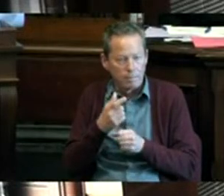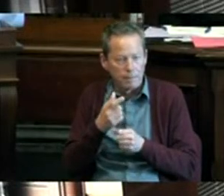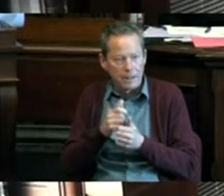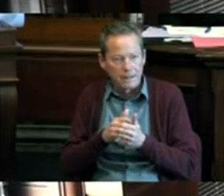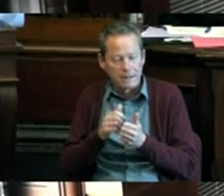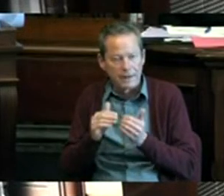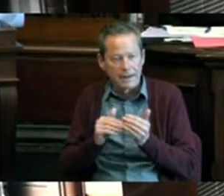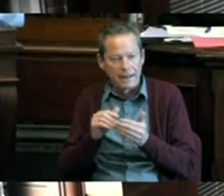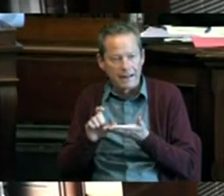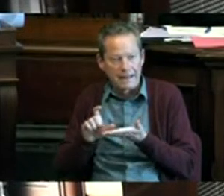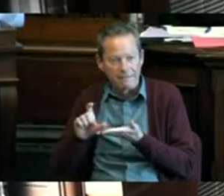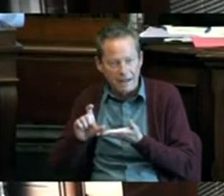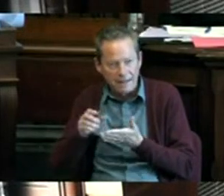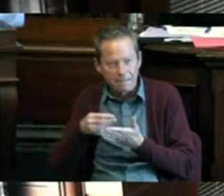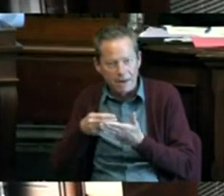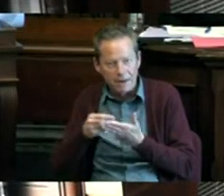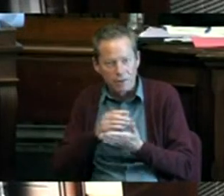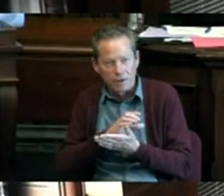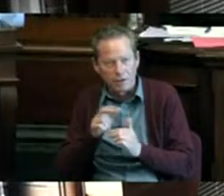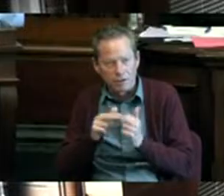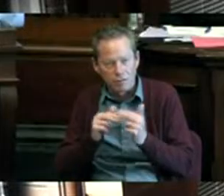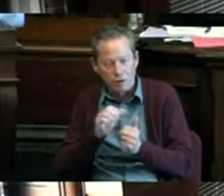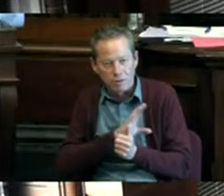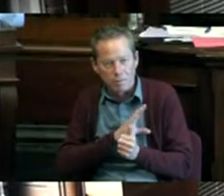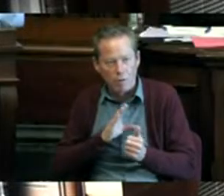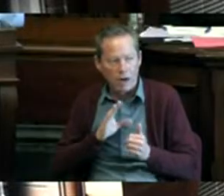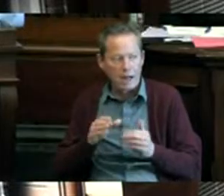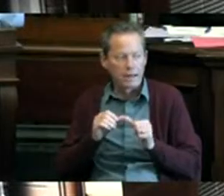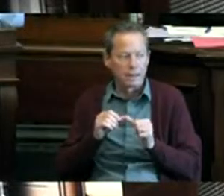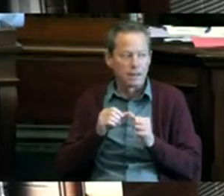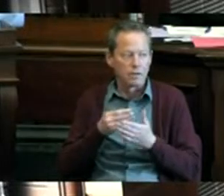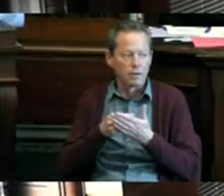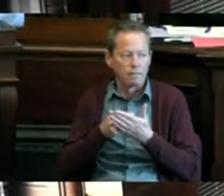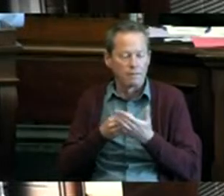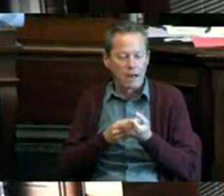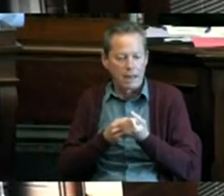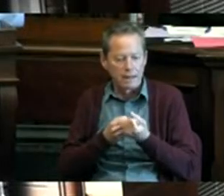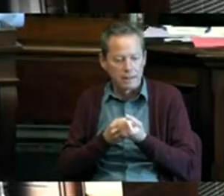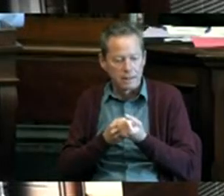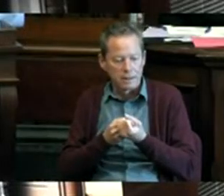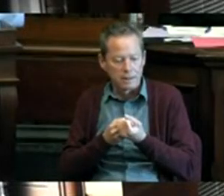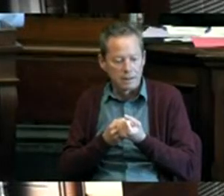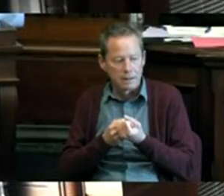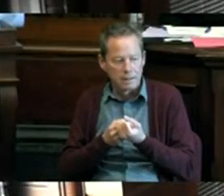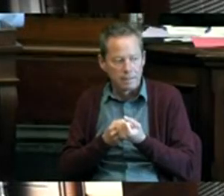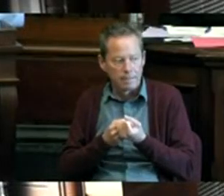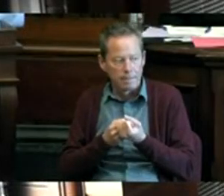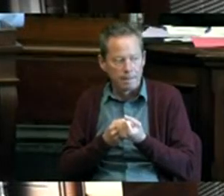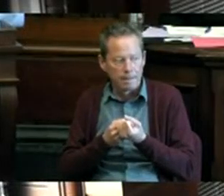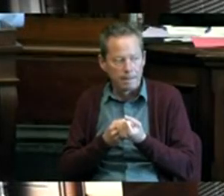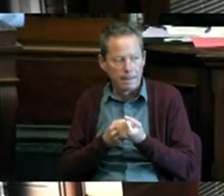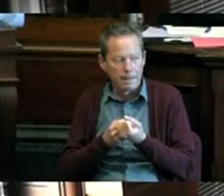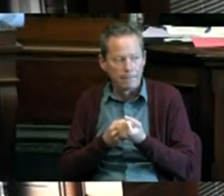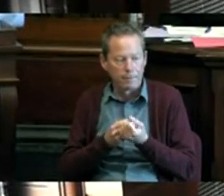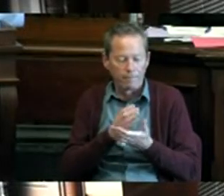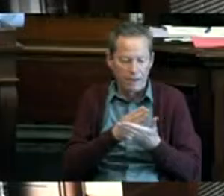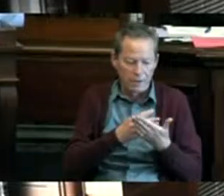they've incurred as a result of advancing money to the Rochester Joint School Construction Board,